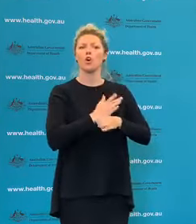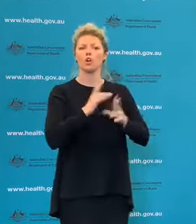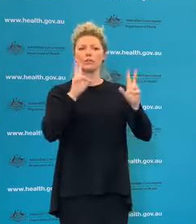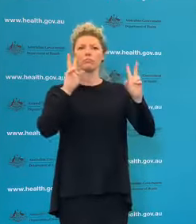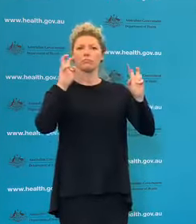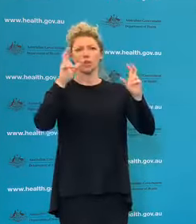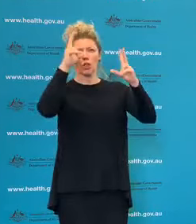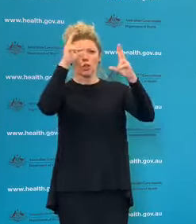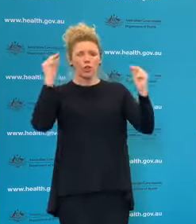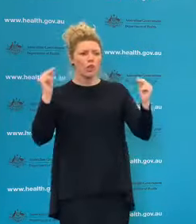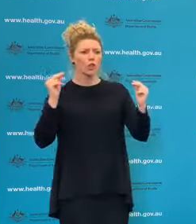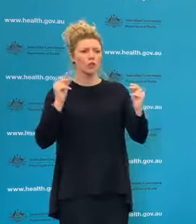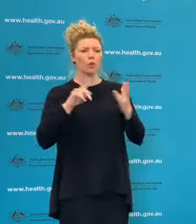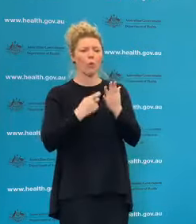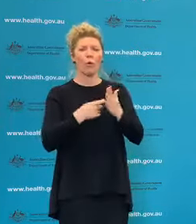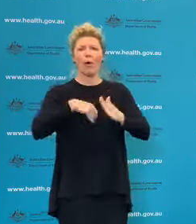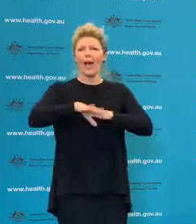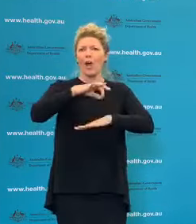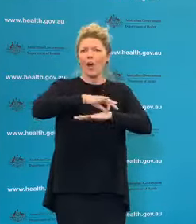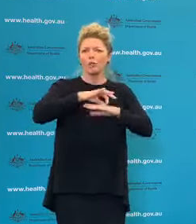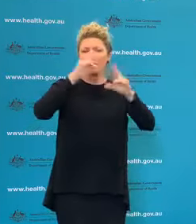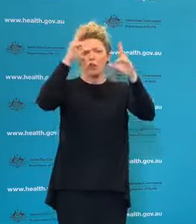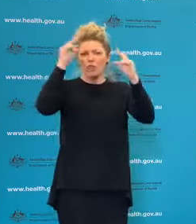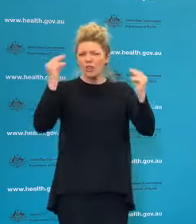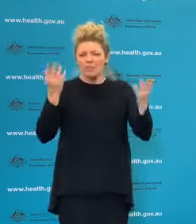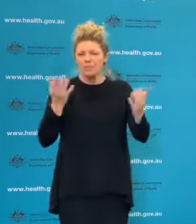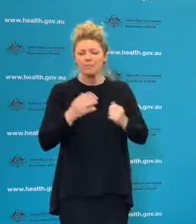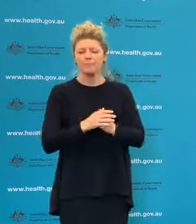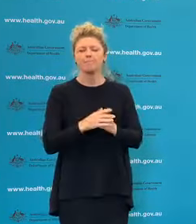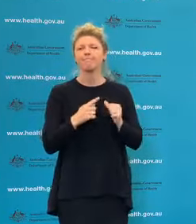To be honest, I'm sorry I can't give you those figures. I don't